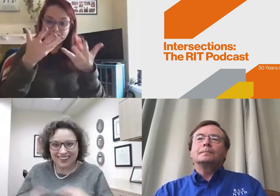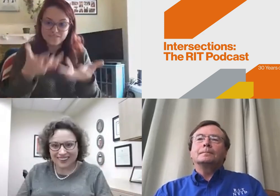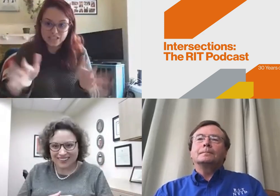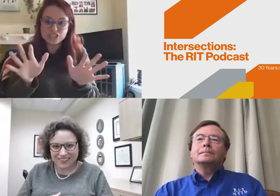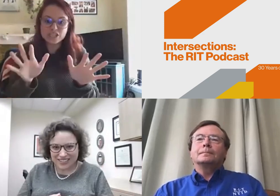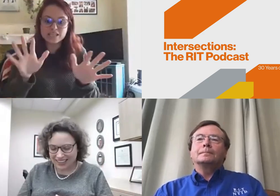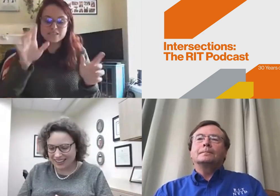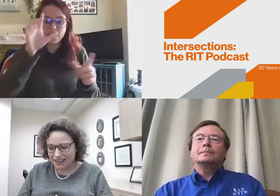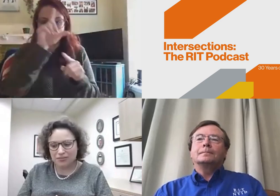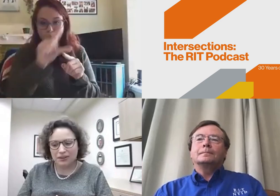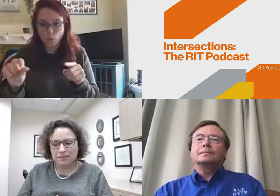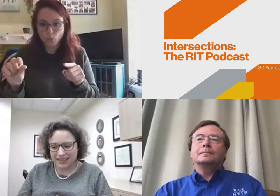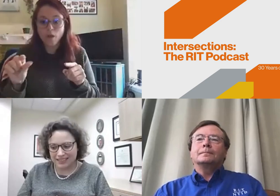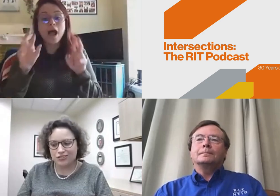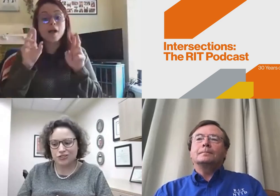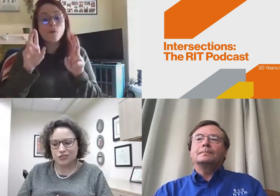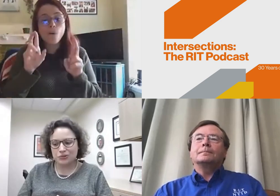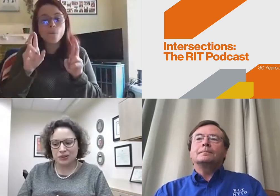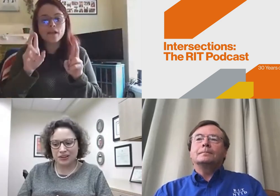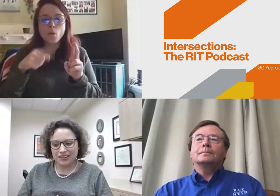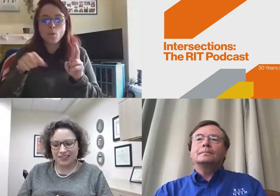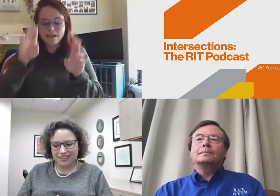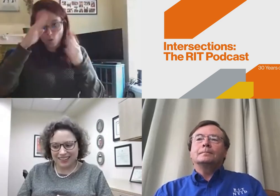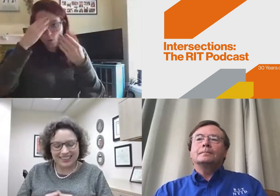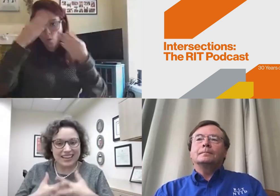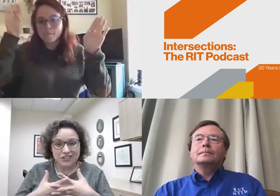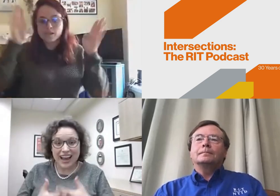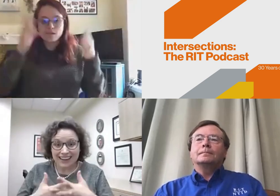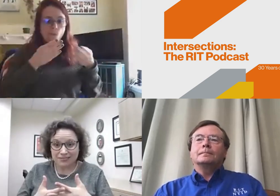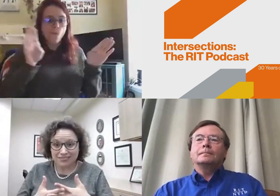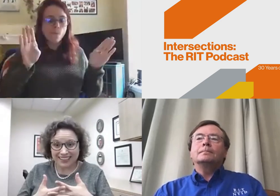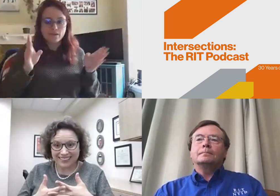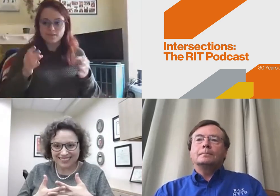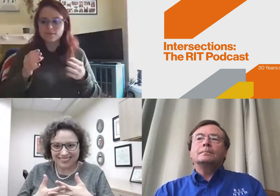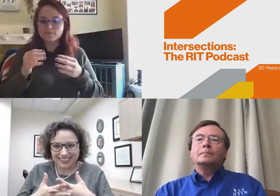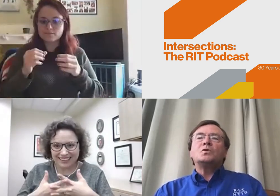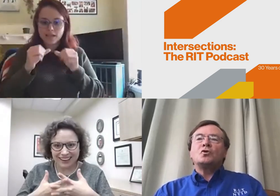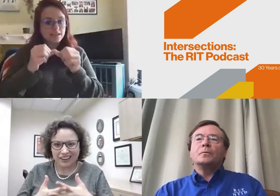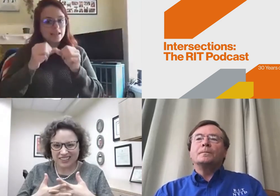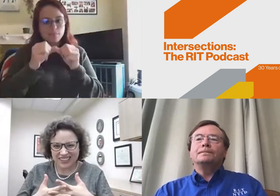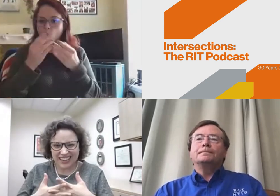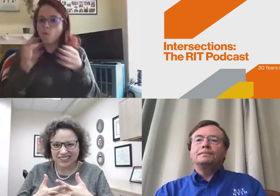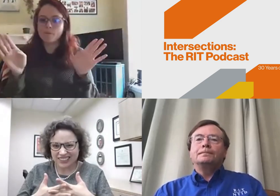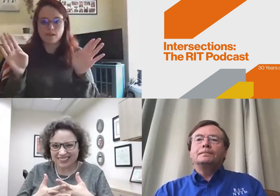our understanding of what it means to engage actively in higher education.